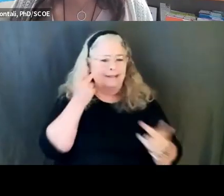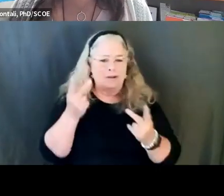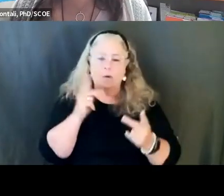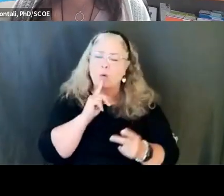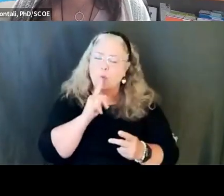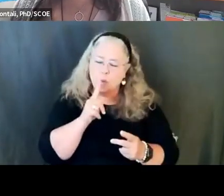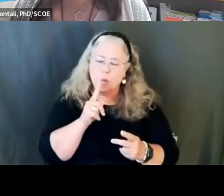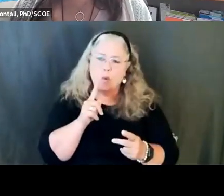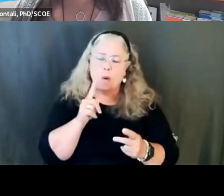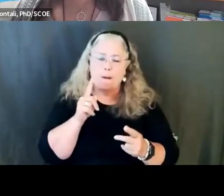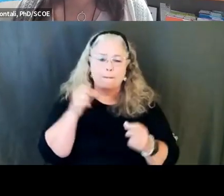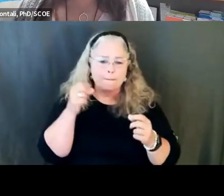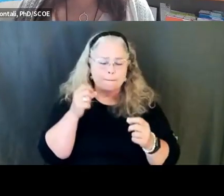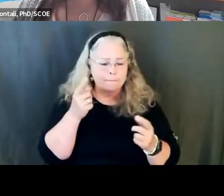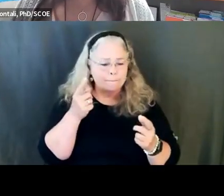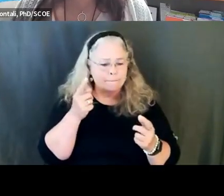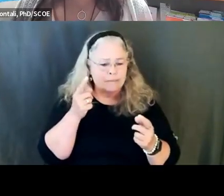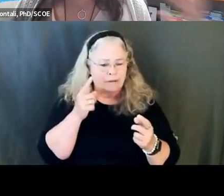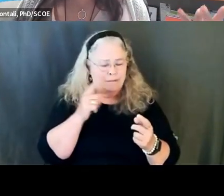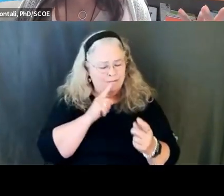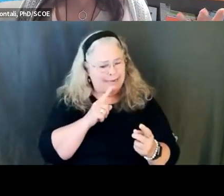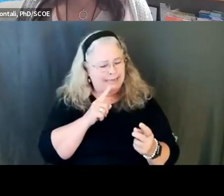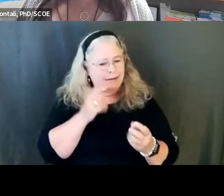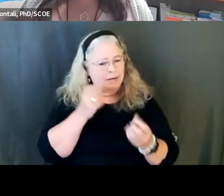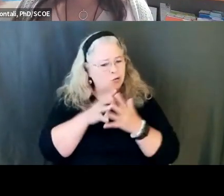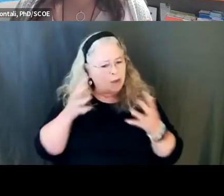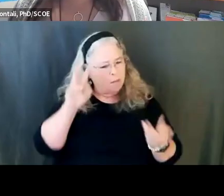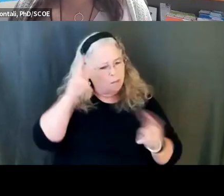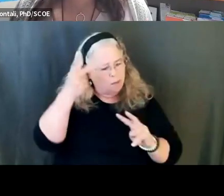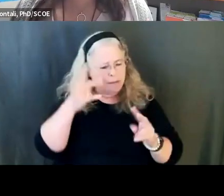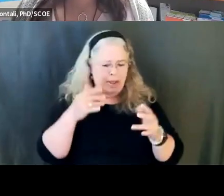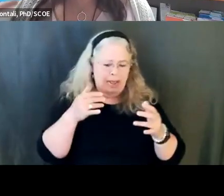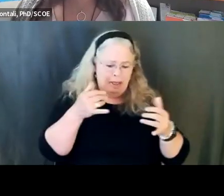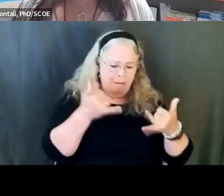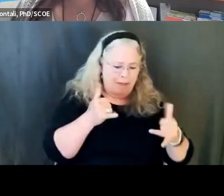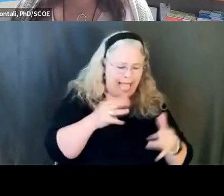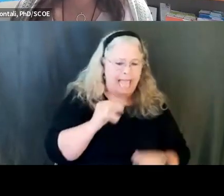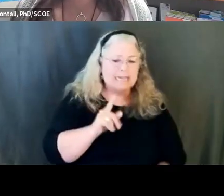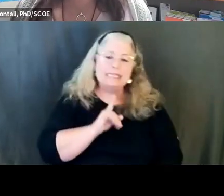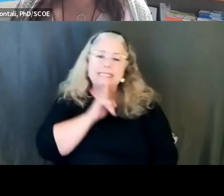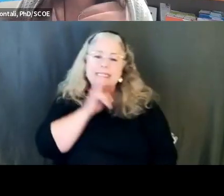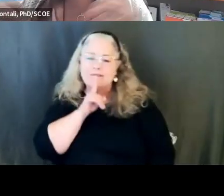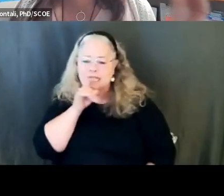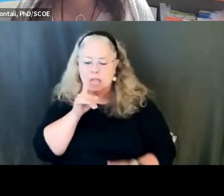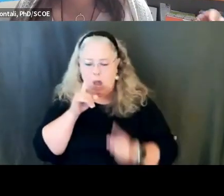had to sort of battle a misconception that play and sophisticated complex learning are mutually